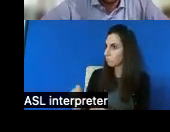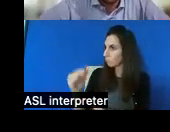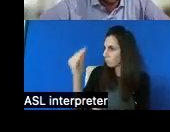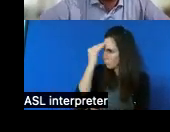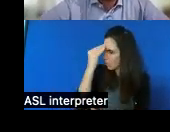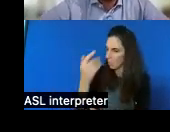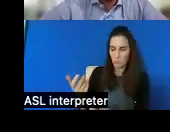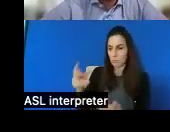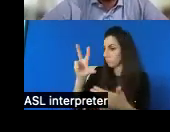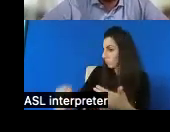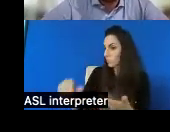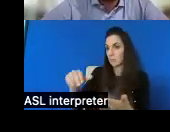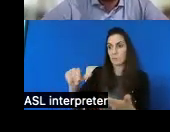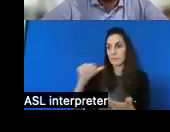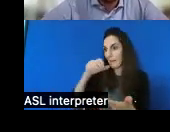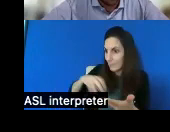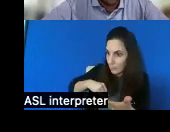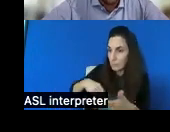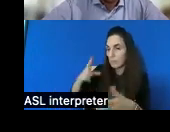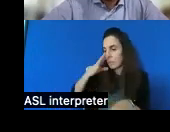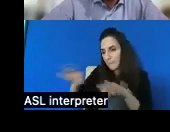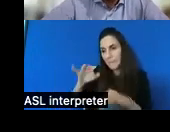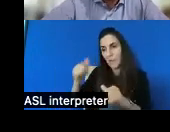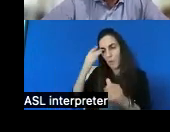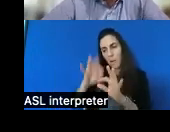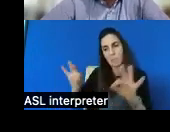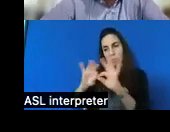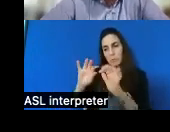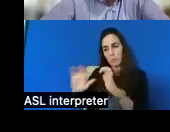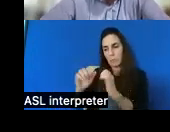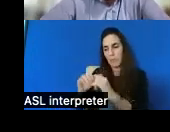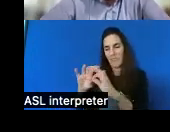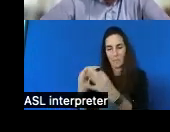and that's why communication with family is so important and why an experienced attorney is